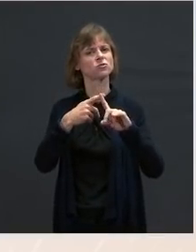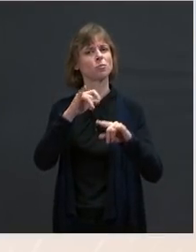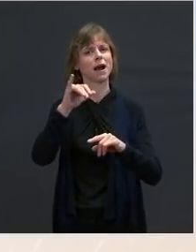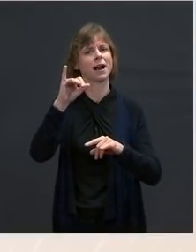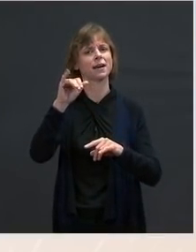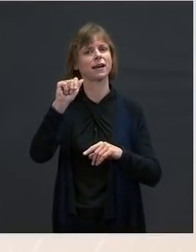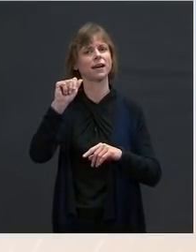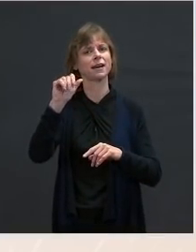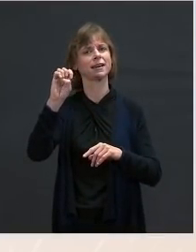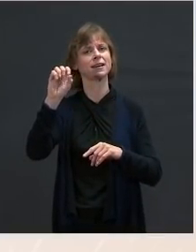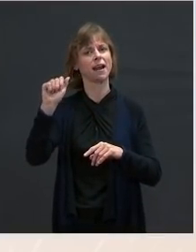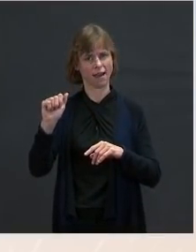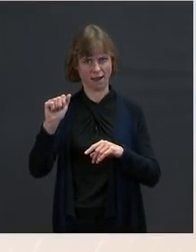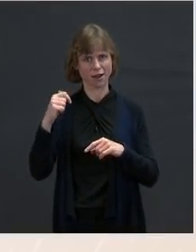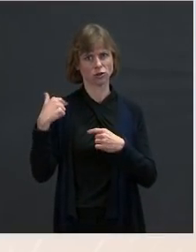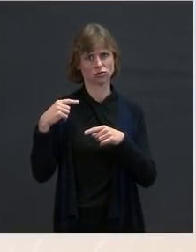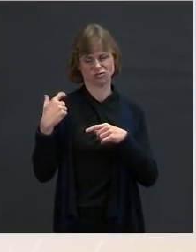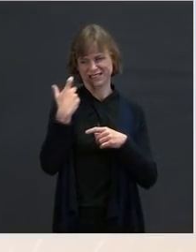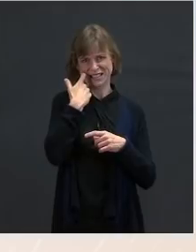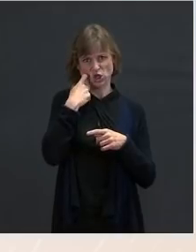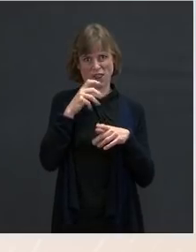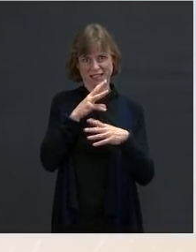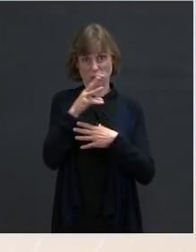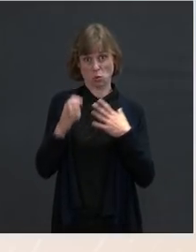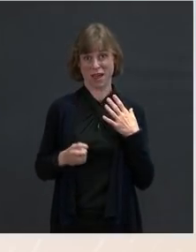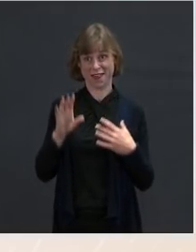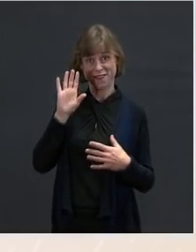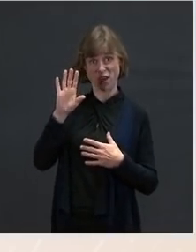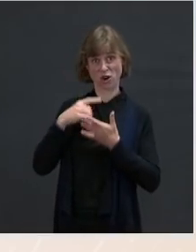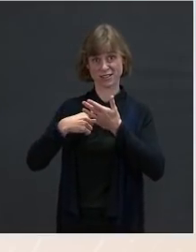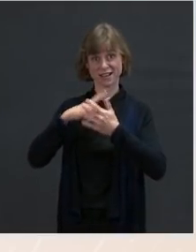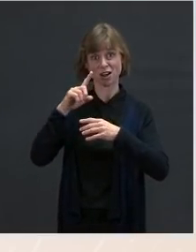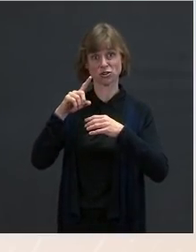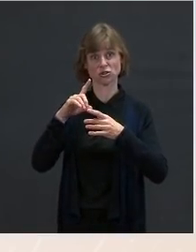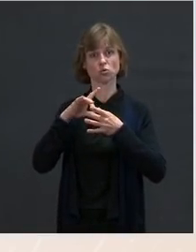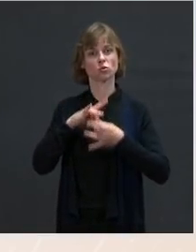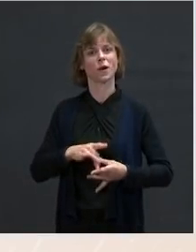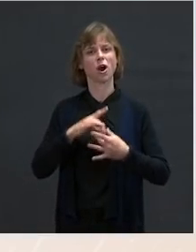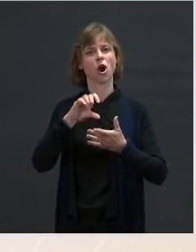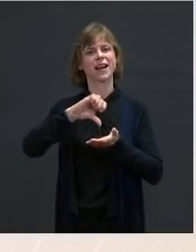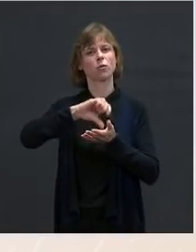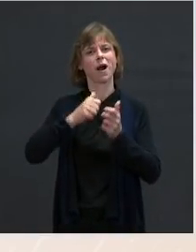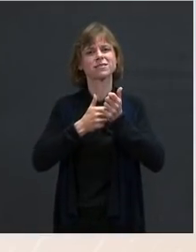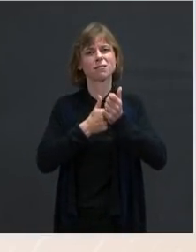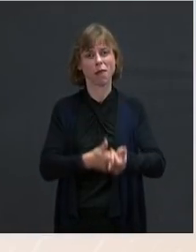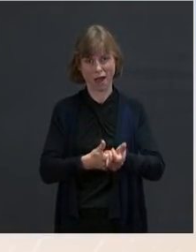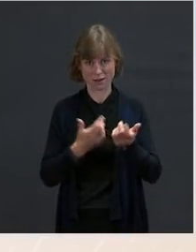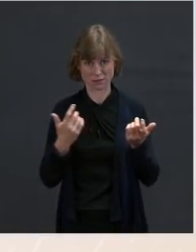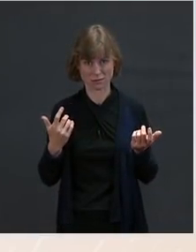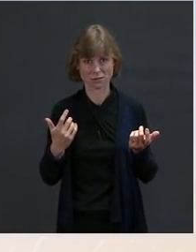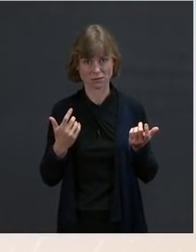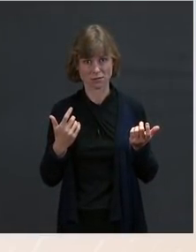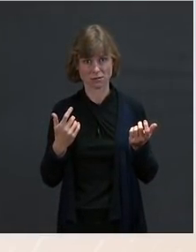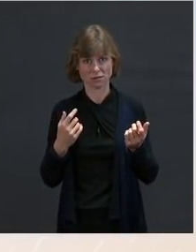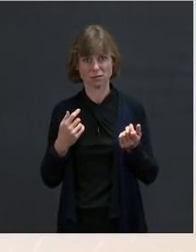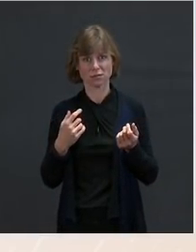and, kind of, discussions they had about Iran's compliance and access that they would have